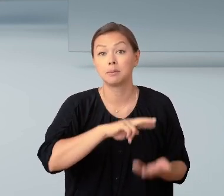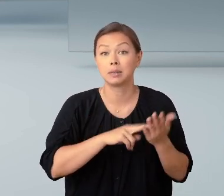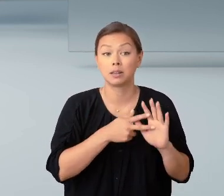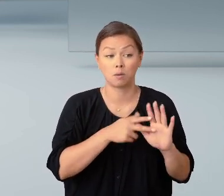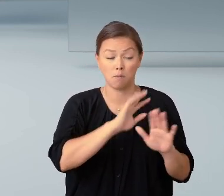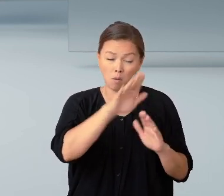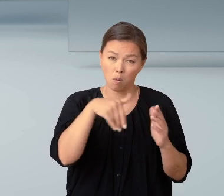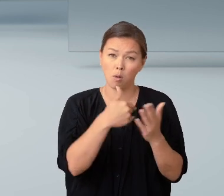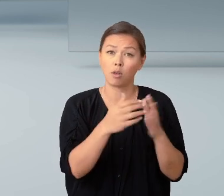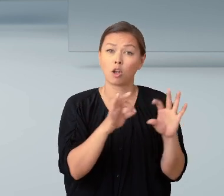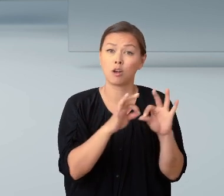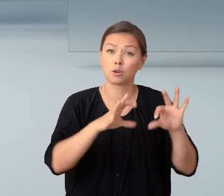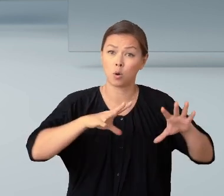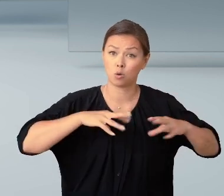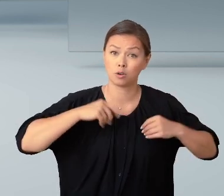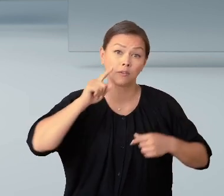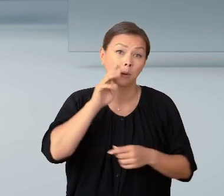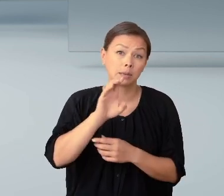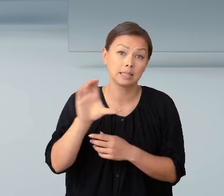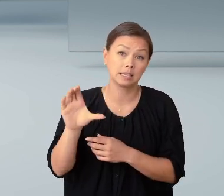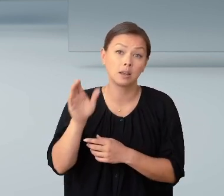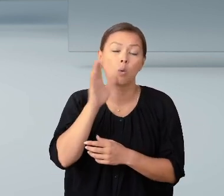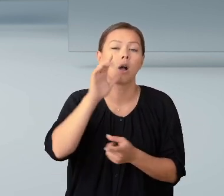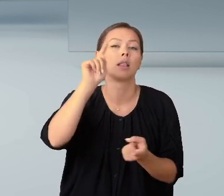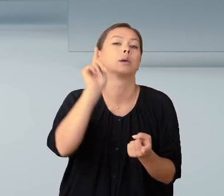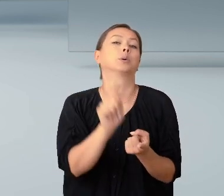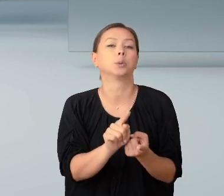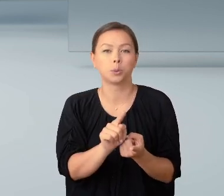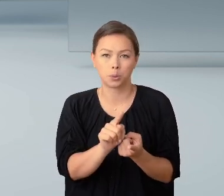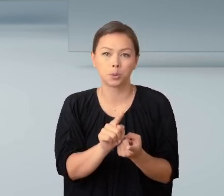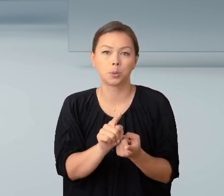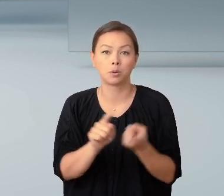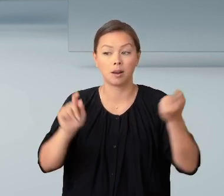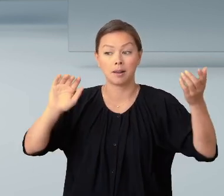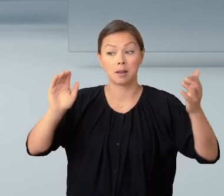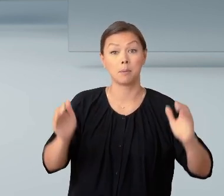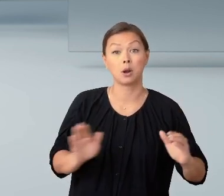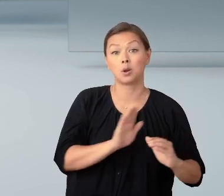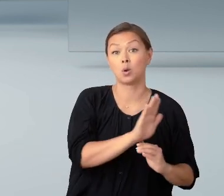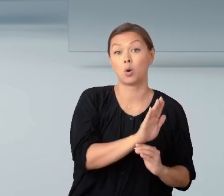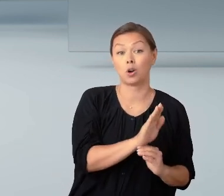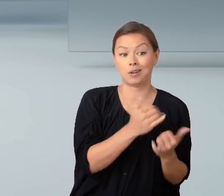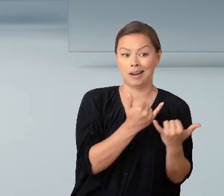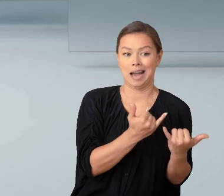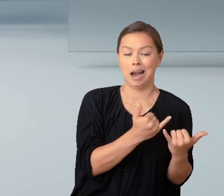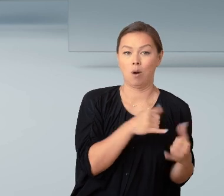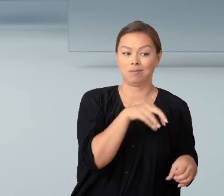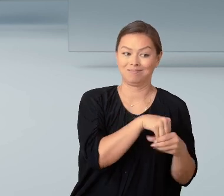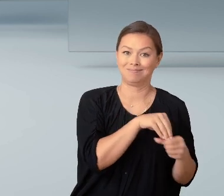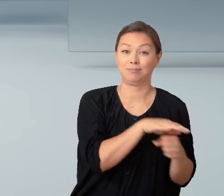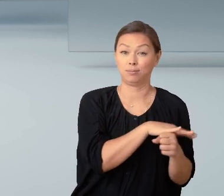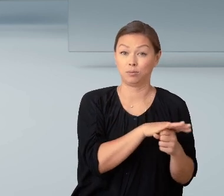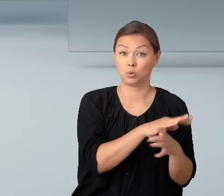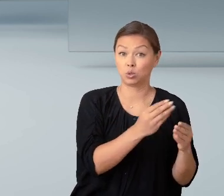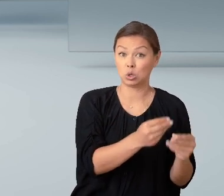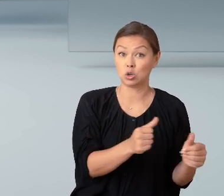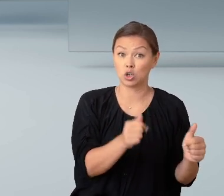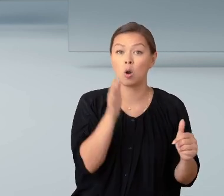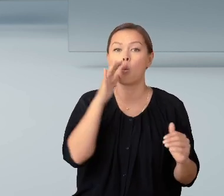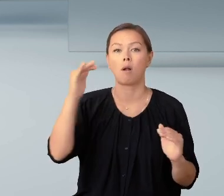total cost of ownership of Business Central will have a lower total cost than your current dynamics on-premise solution. You can use